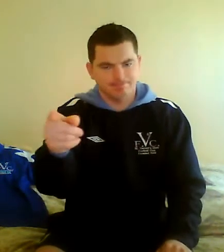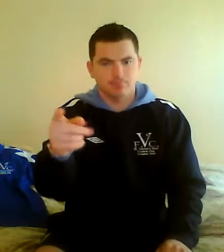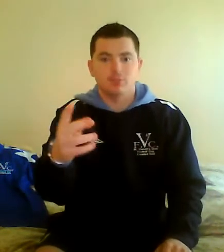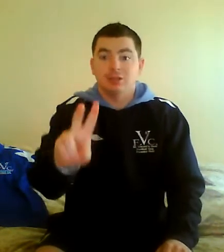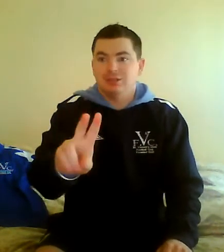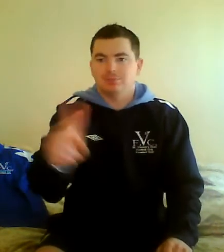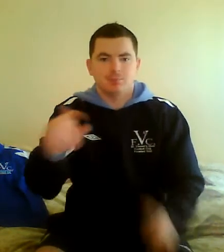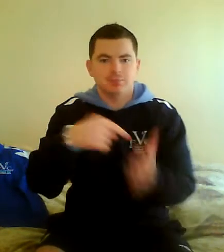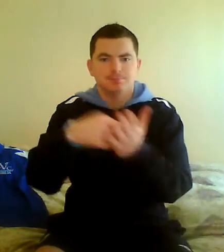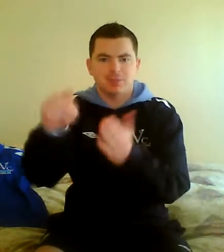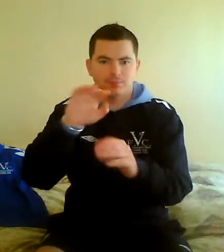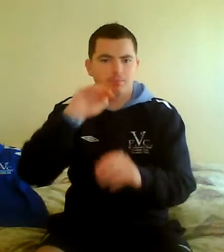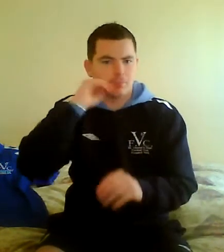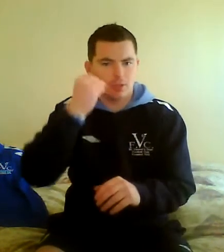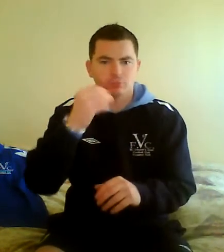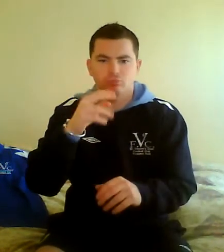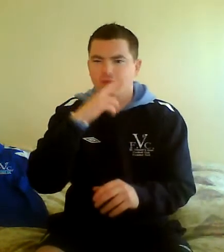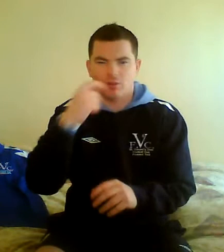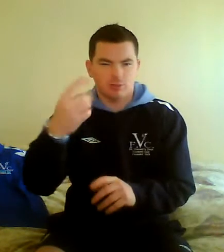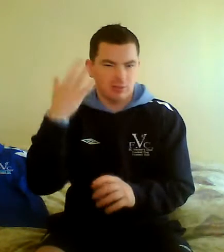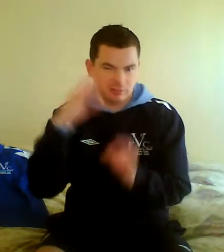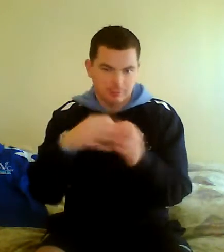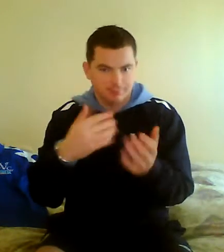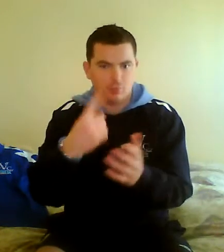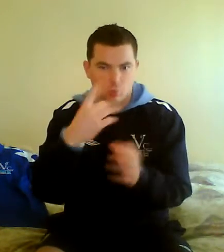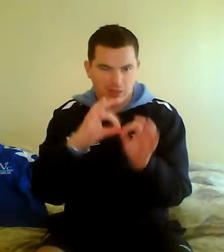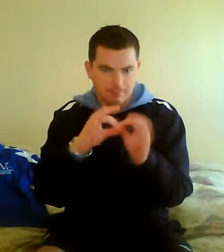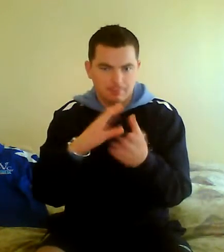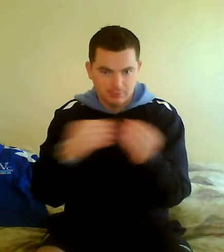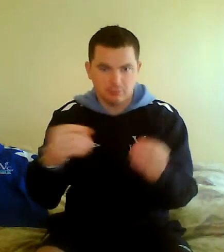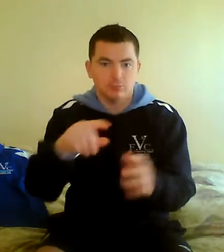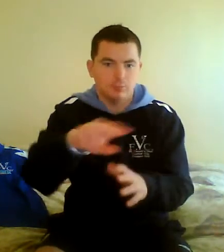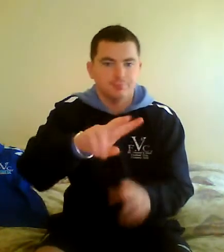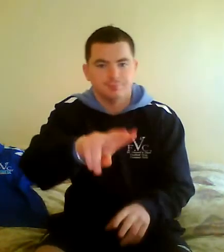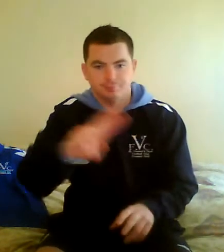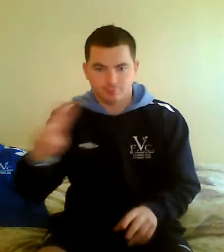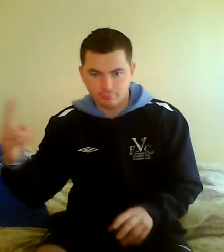who were suspended for one game after being sent off previously.